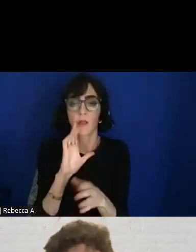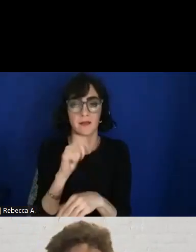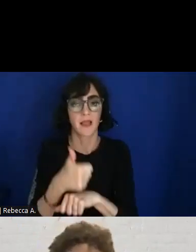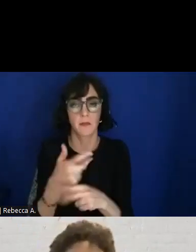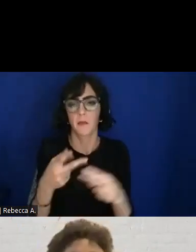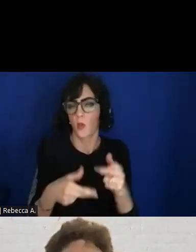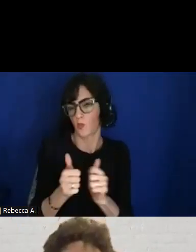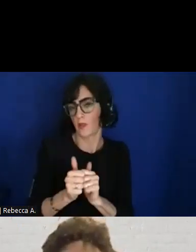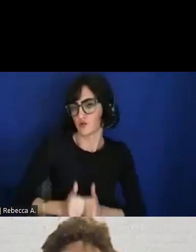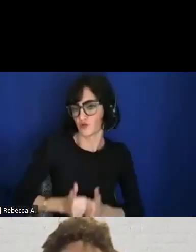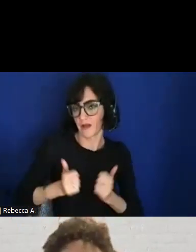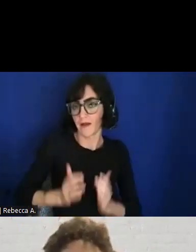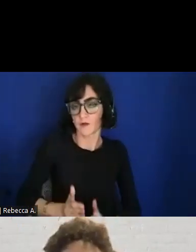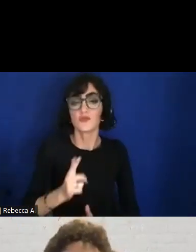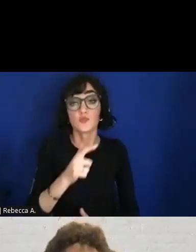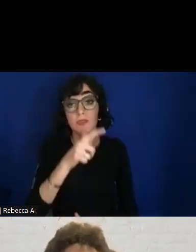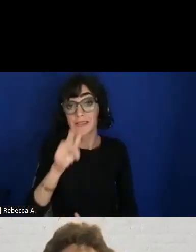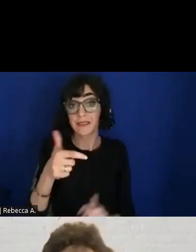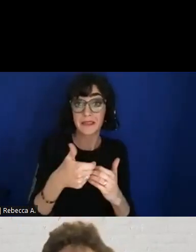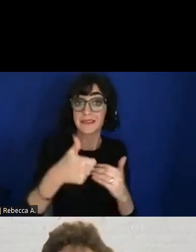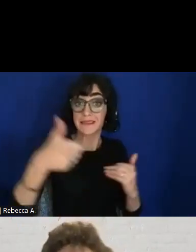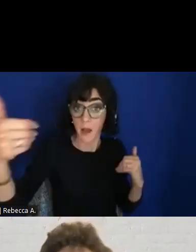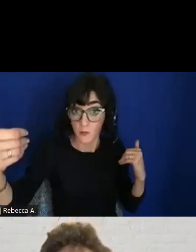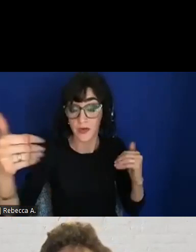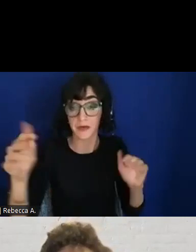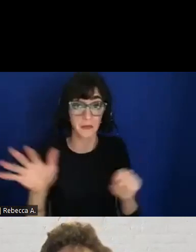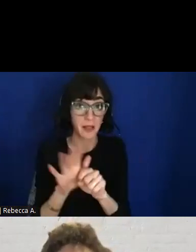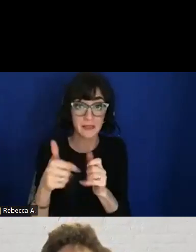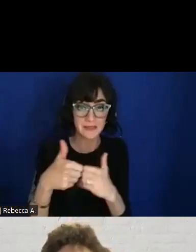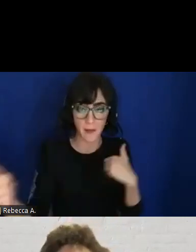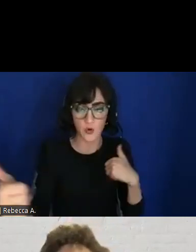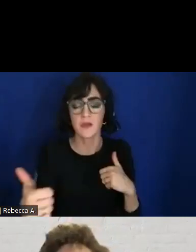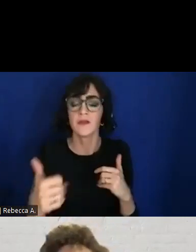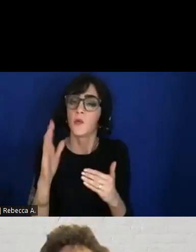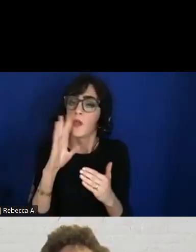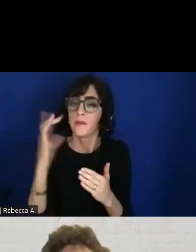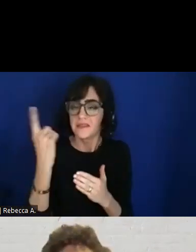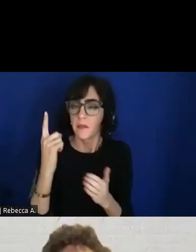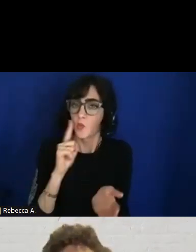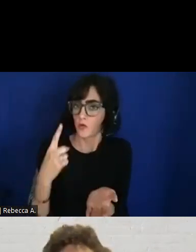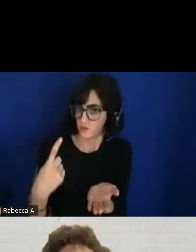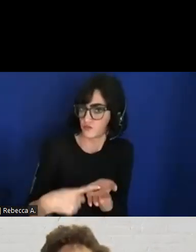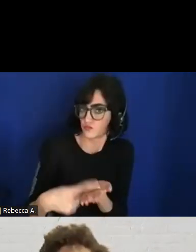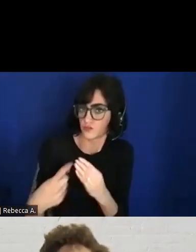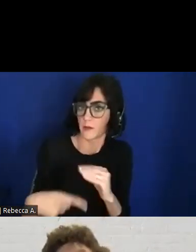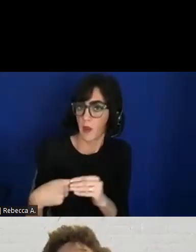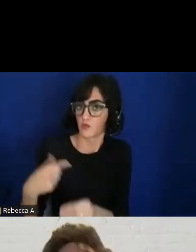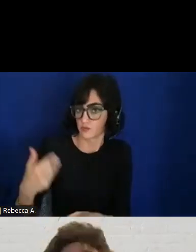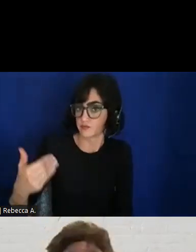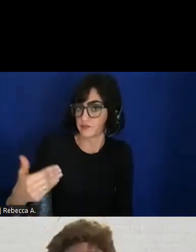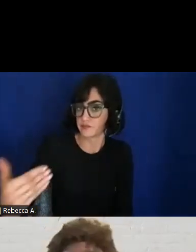something totally separate it really is something that you're going to talk about um in conjunction